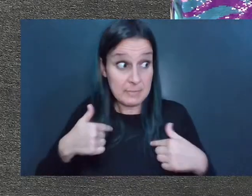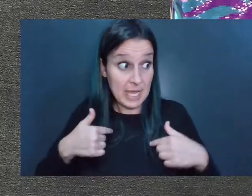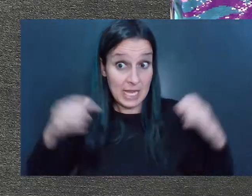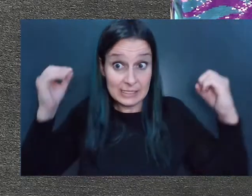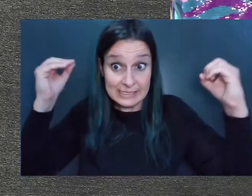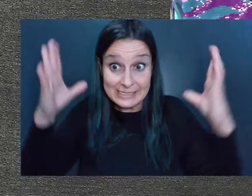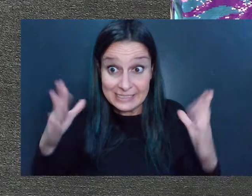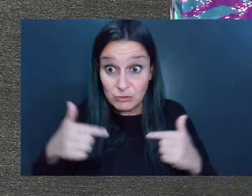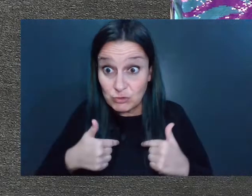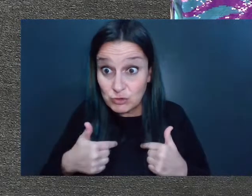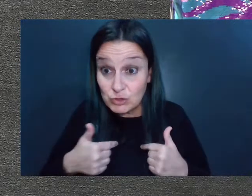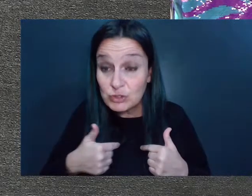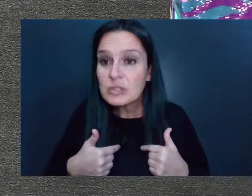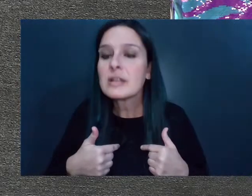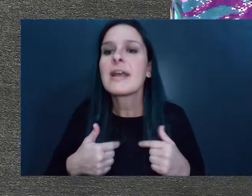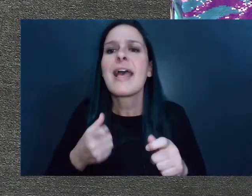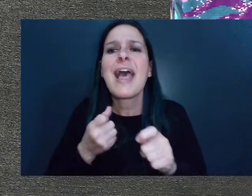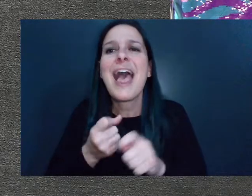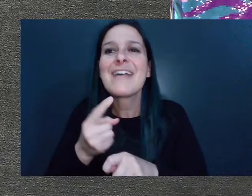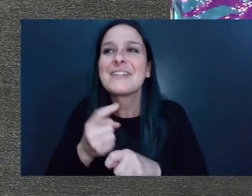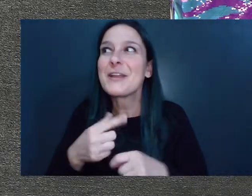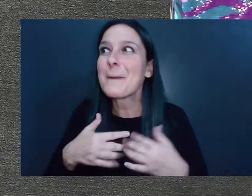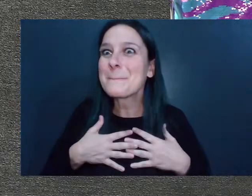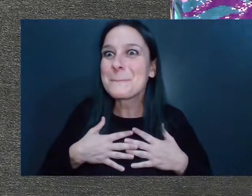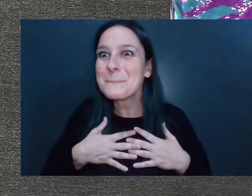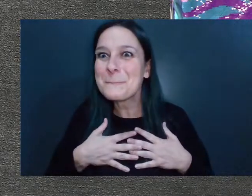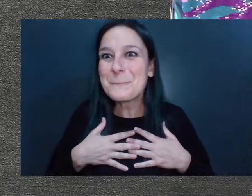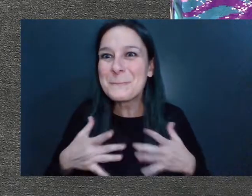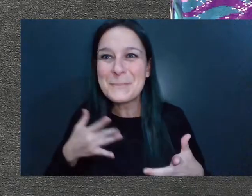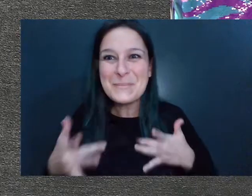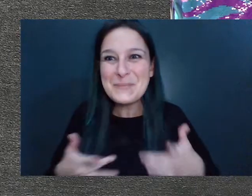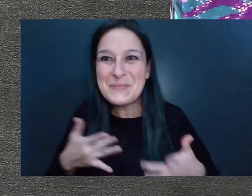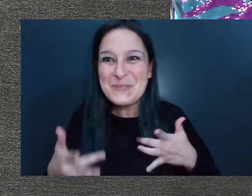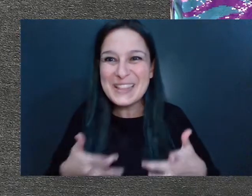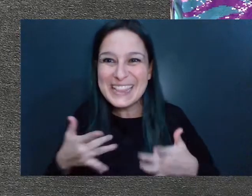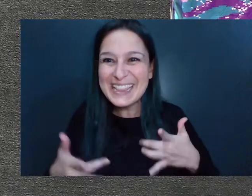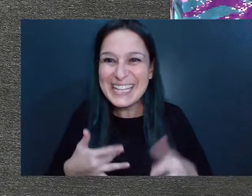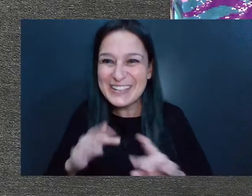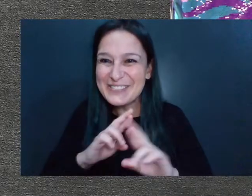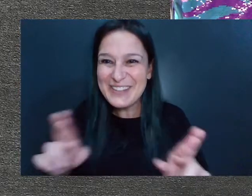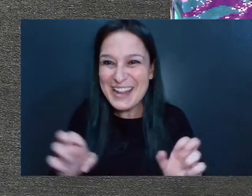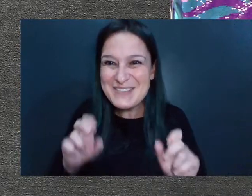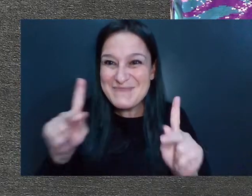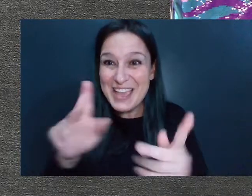is every year I get that back to school excitement right along with the kids.